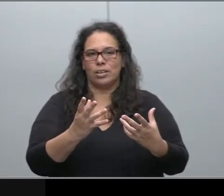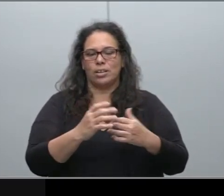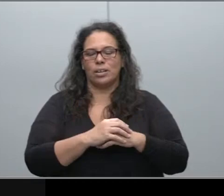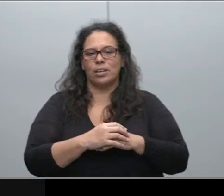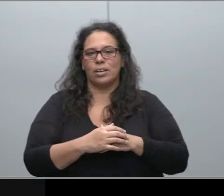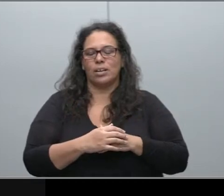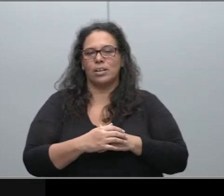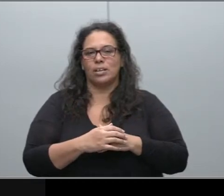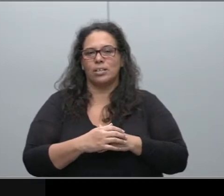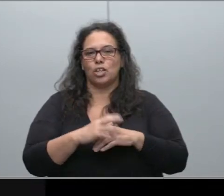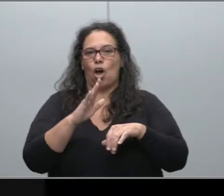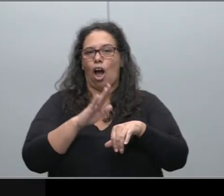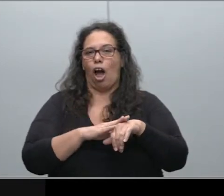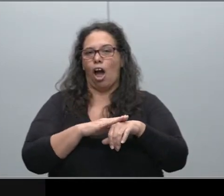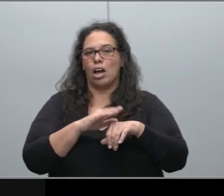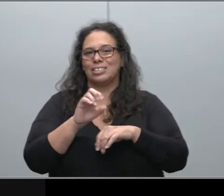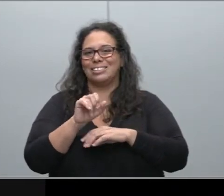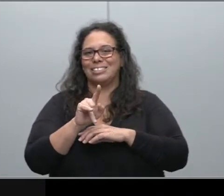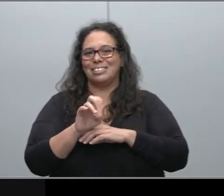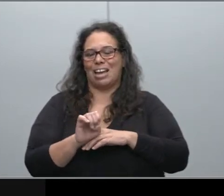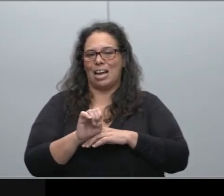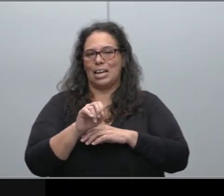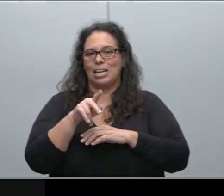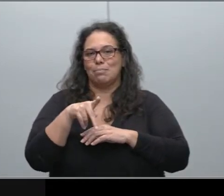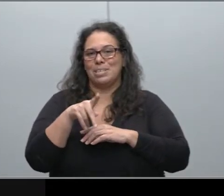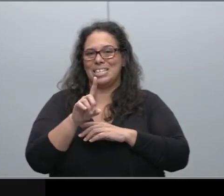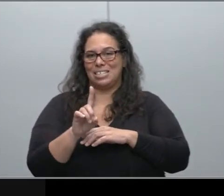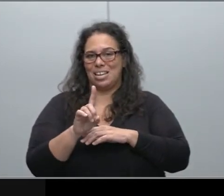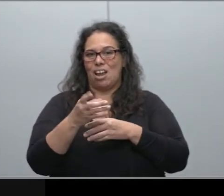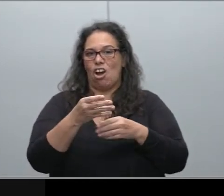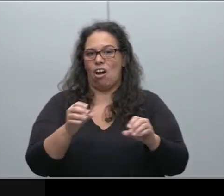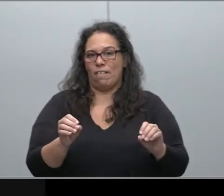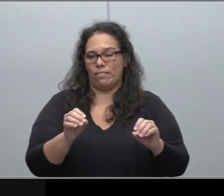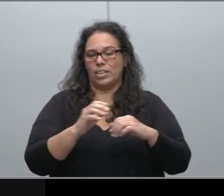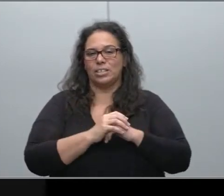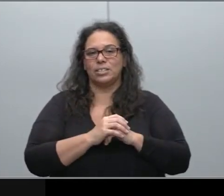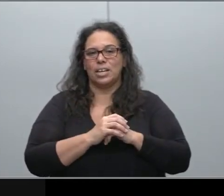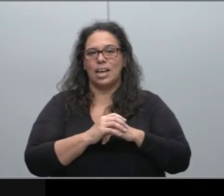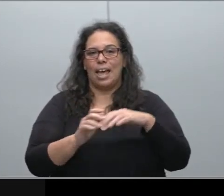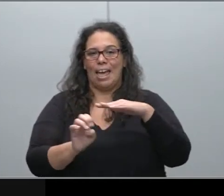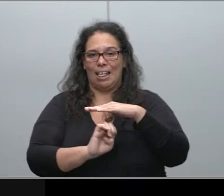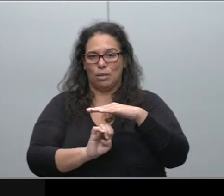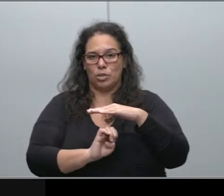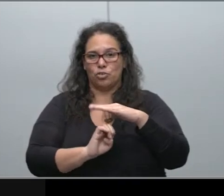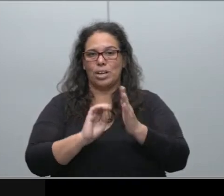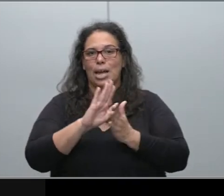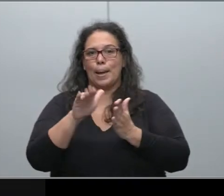of resources and supports to be able to navigate this unprecedented times.